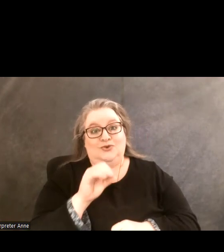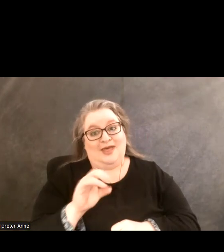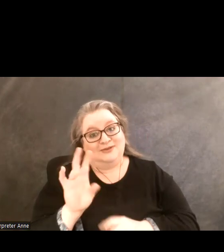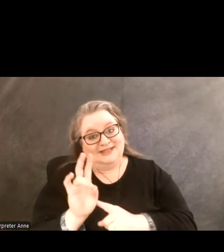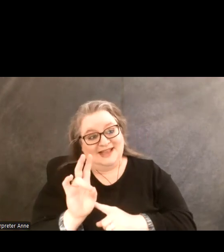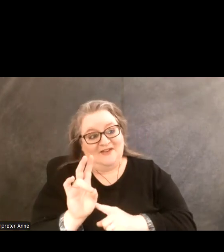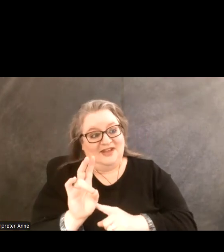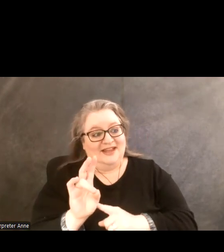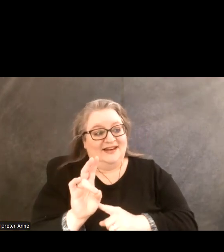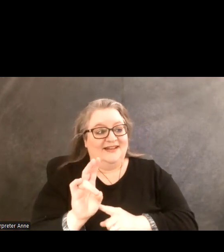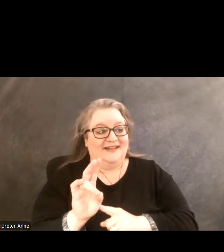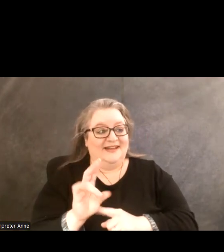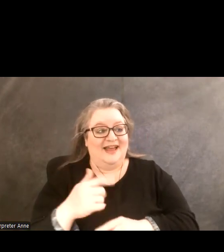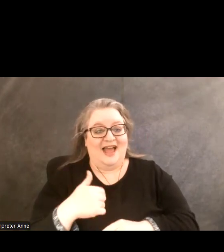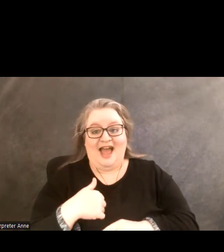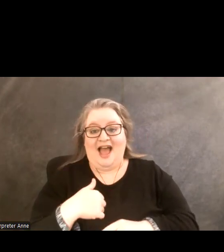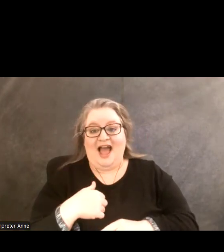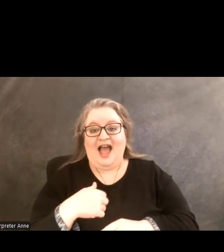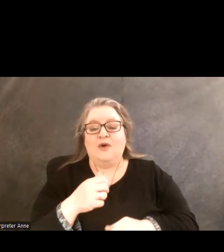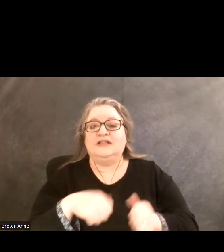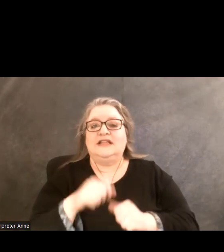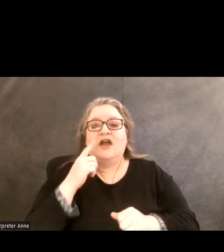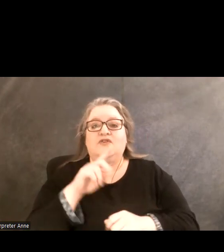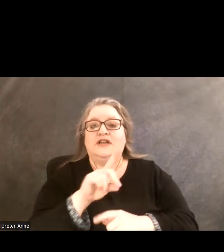I was at the society for Disability Studies conference